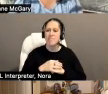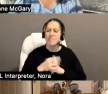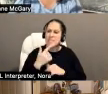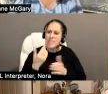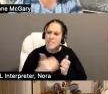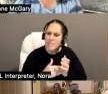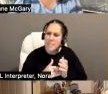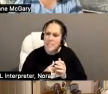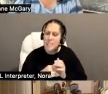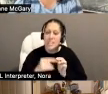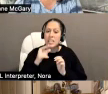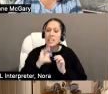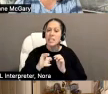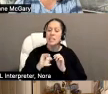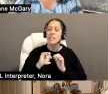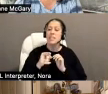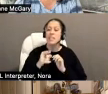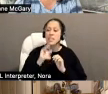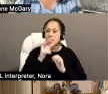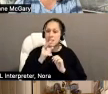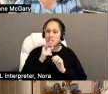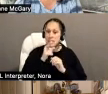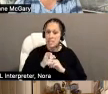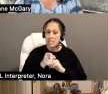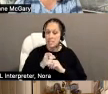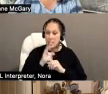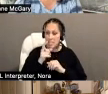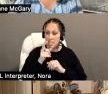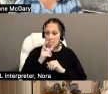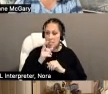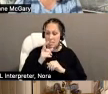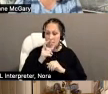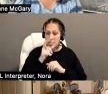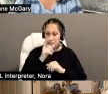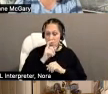Is this, uh, critter, plant-based or something else?